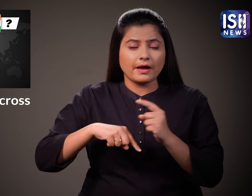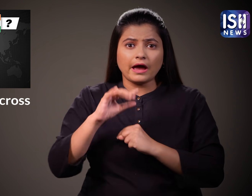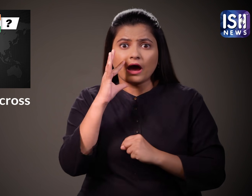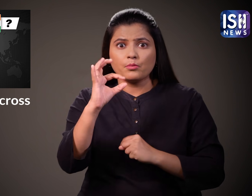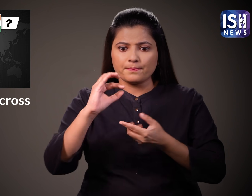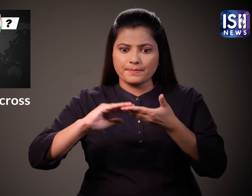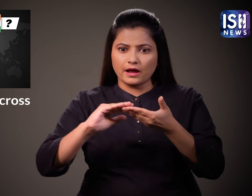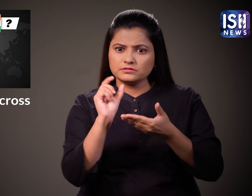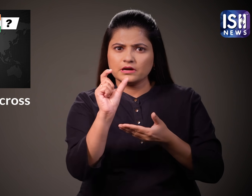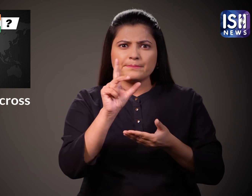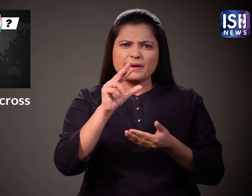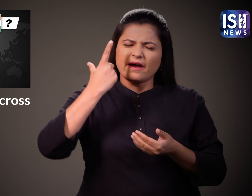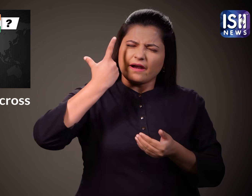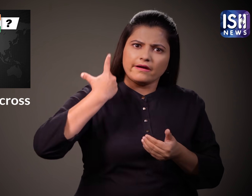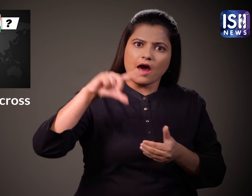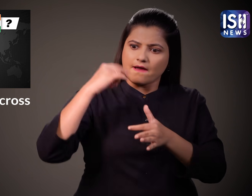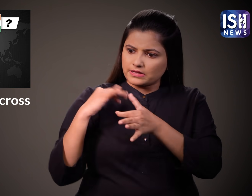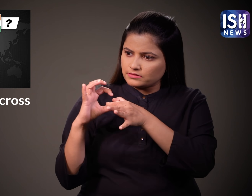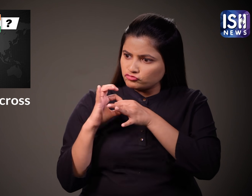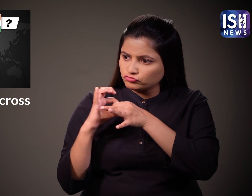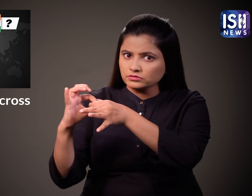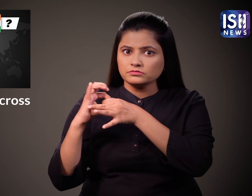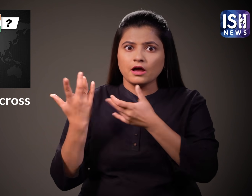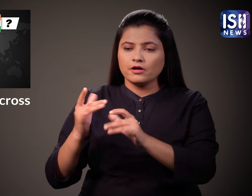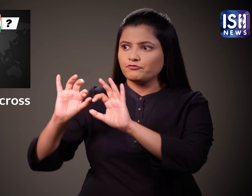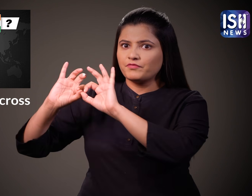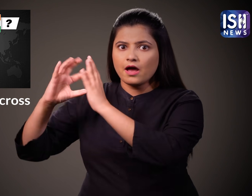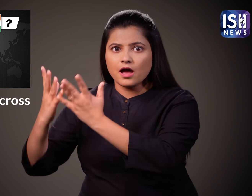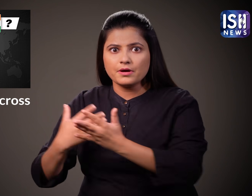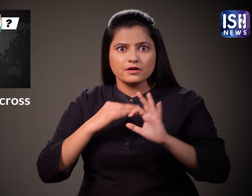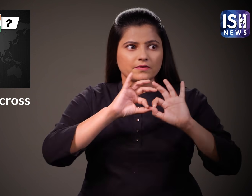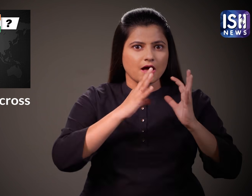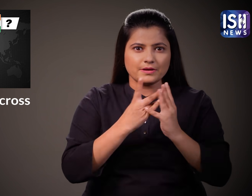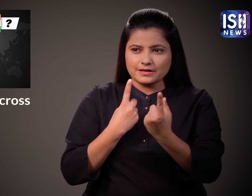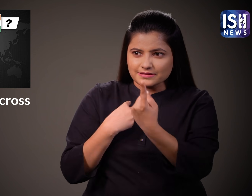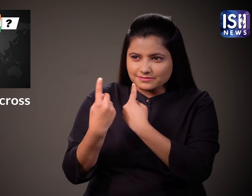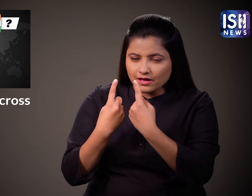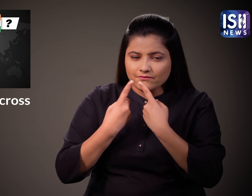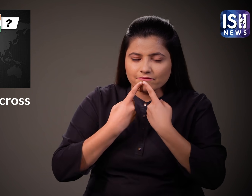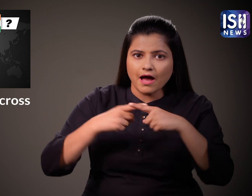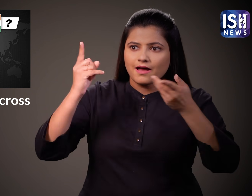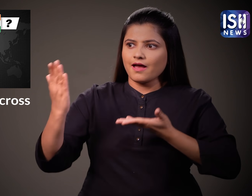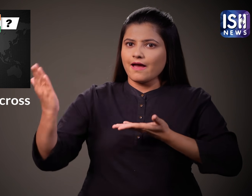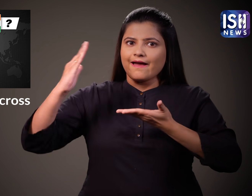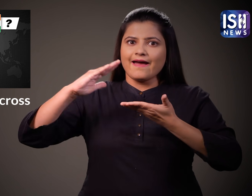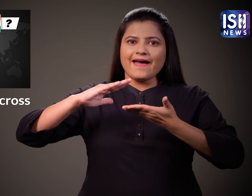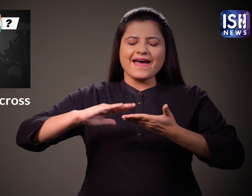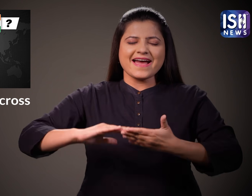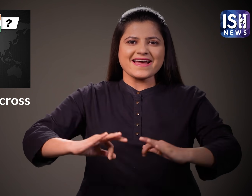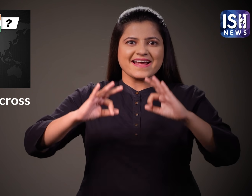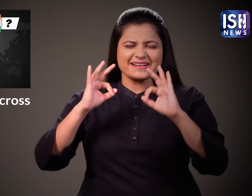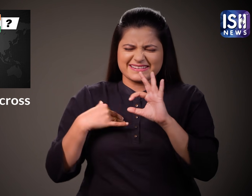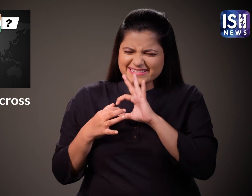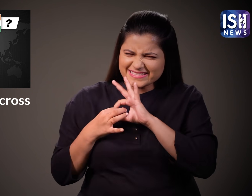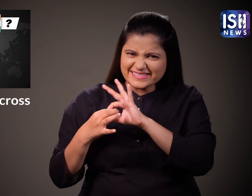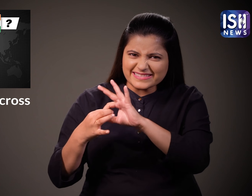Marriages in India are considered a sacred bond meant for life. Families come together and fix marriages for the couple.